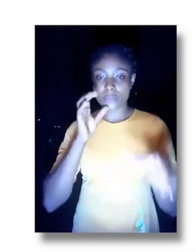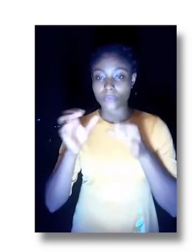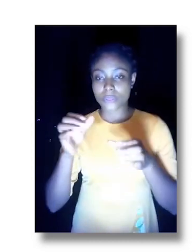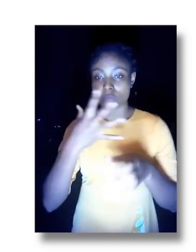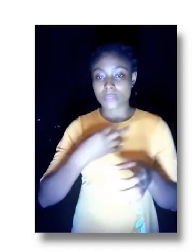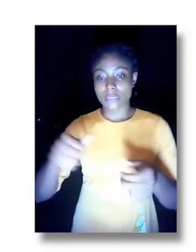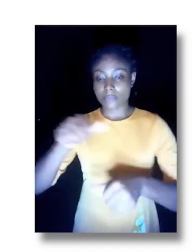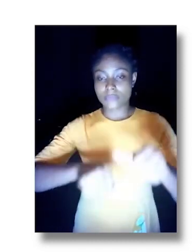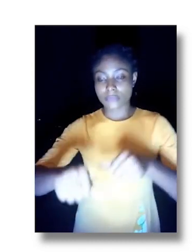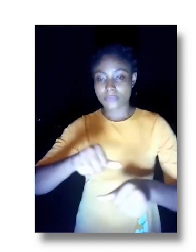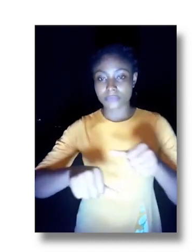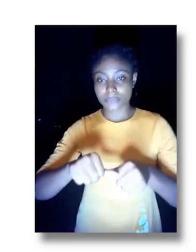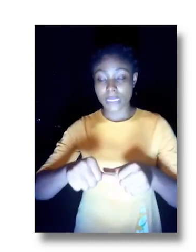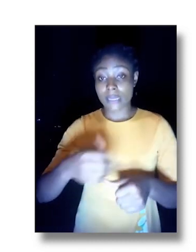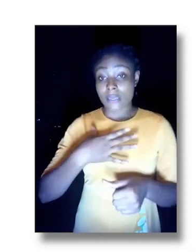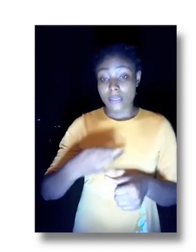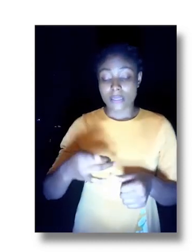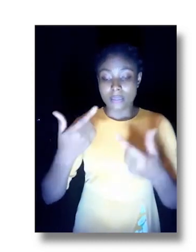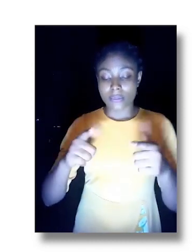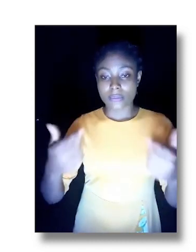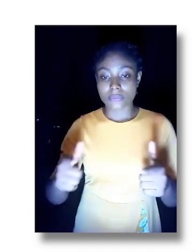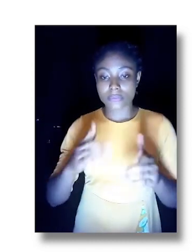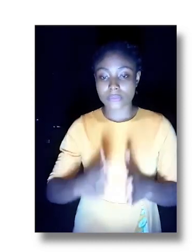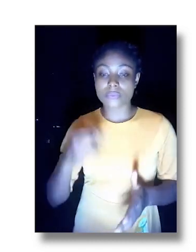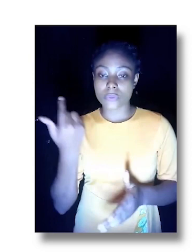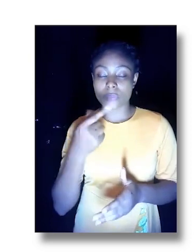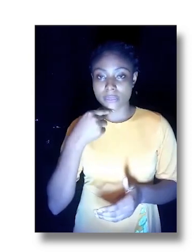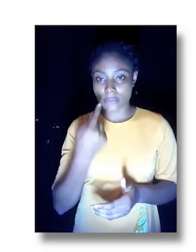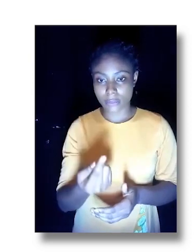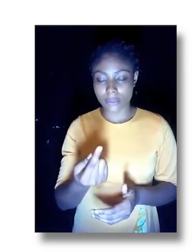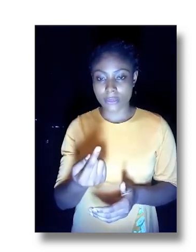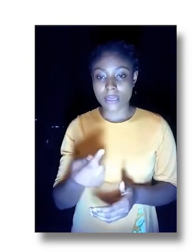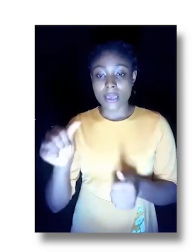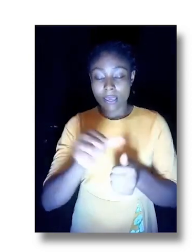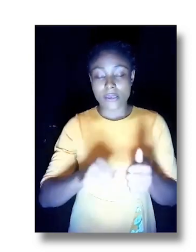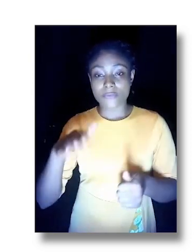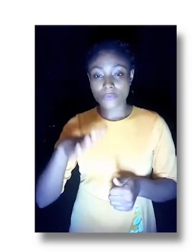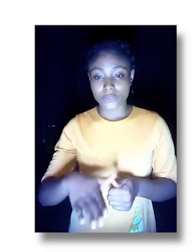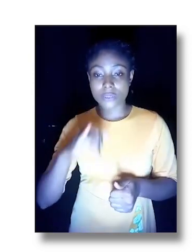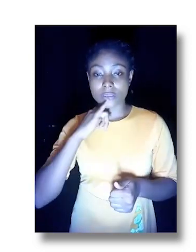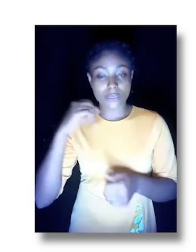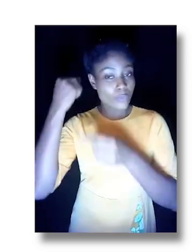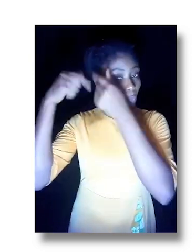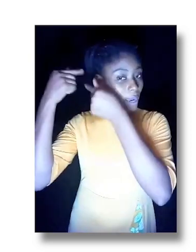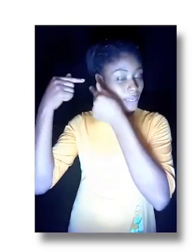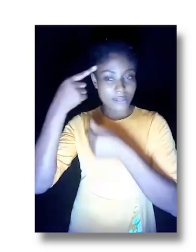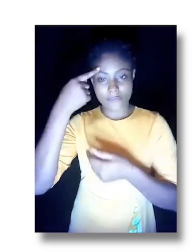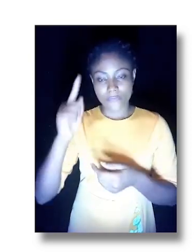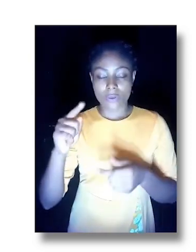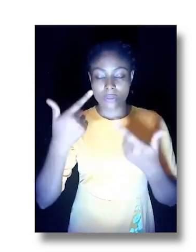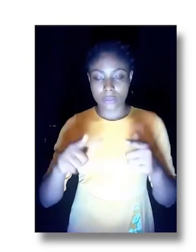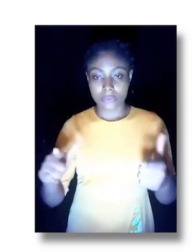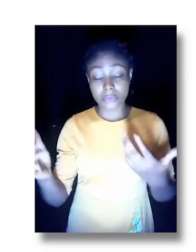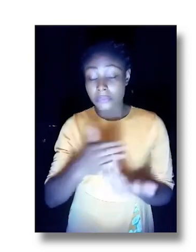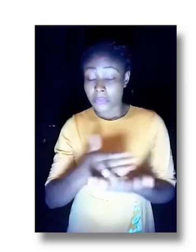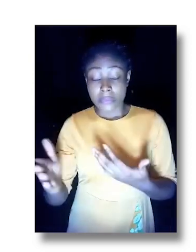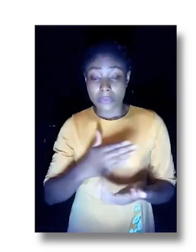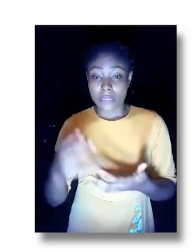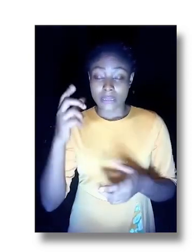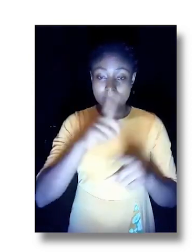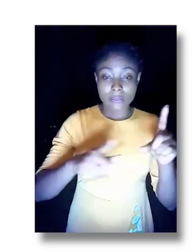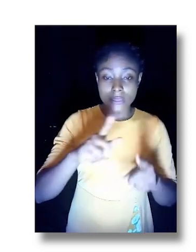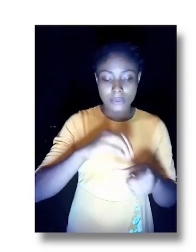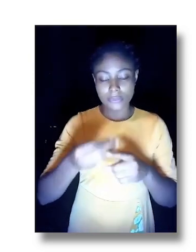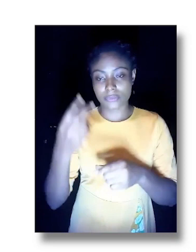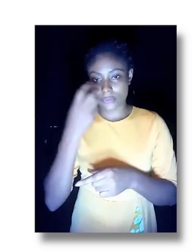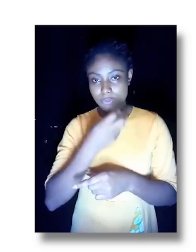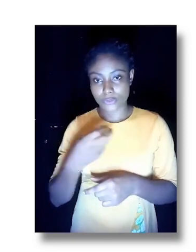And like linguists rightly affirm, every child is wired for language, whether signed or spoken.